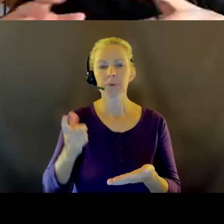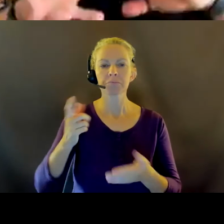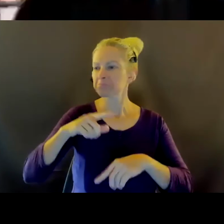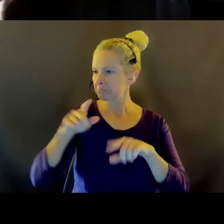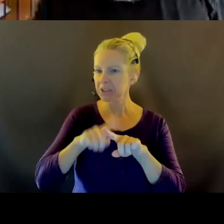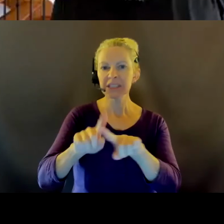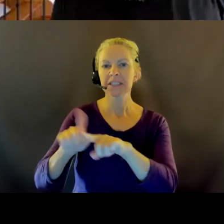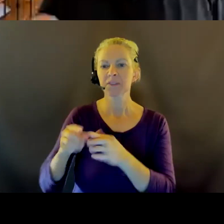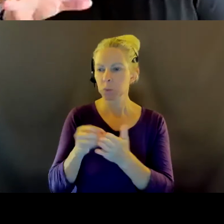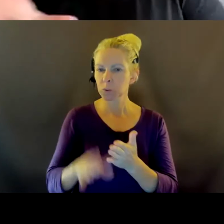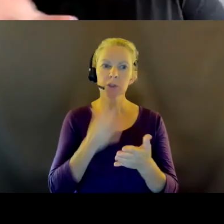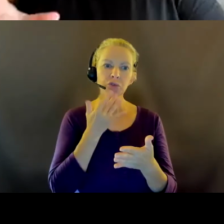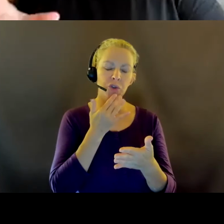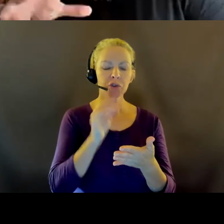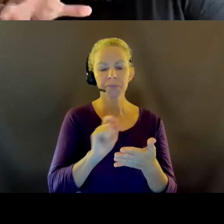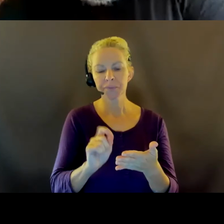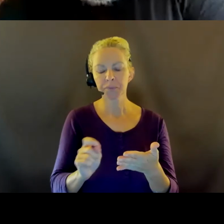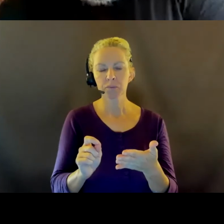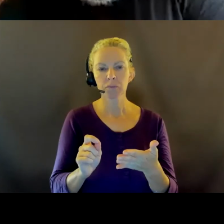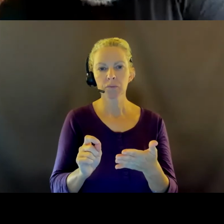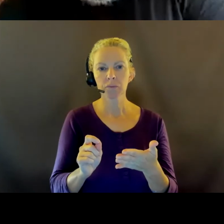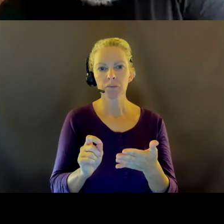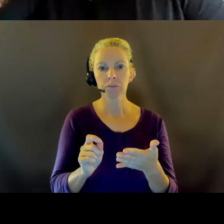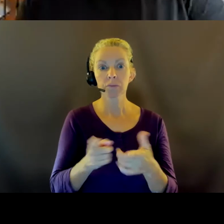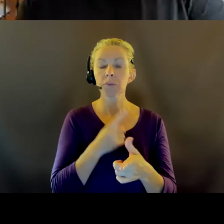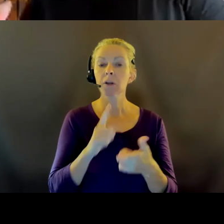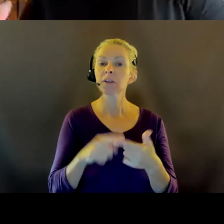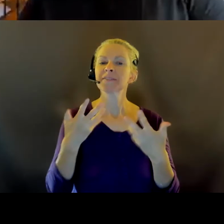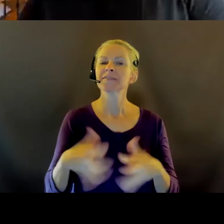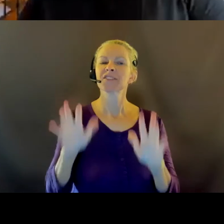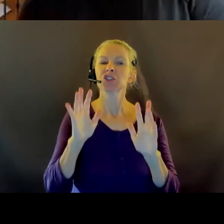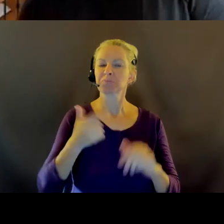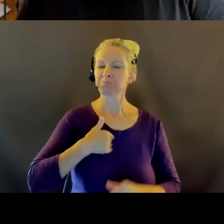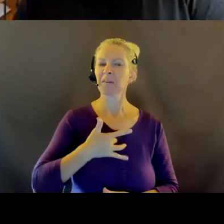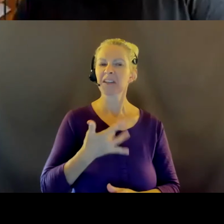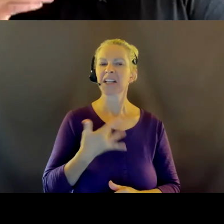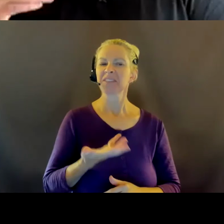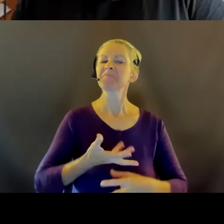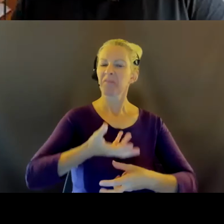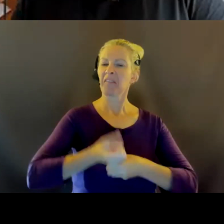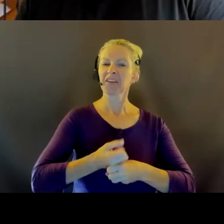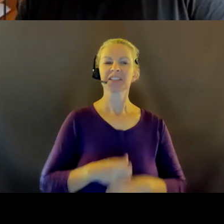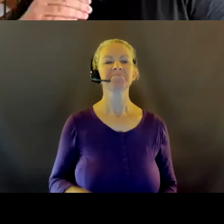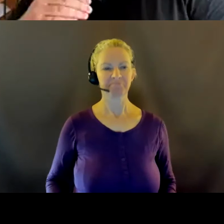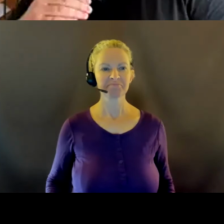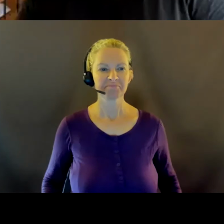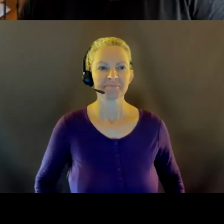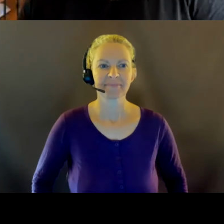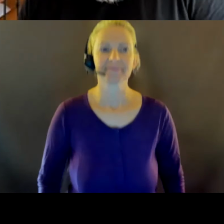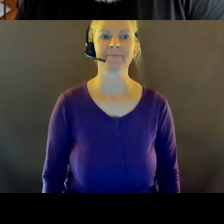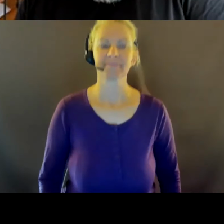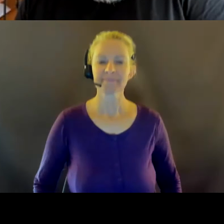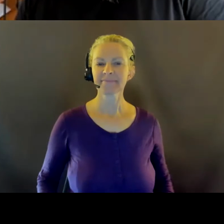I go in for my test and I am confident, 10 out of 10.